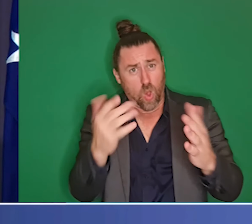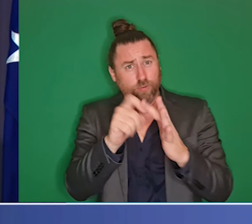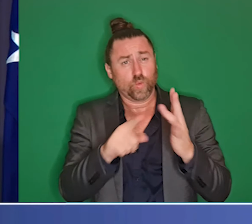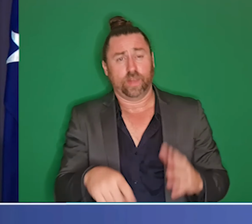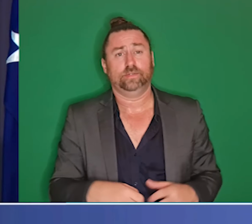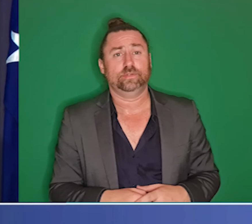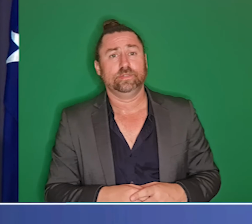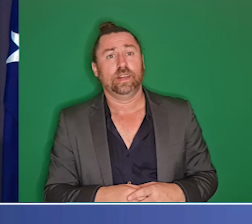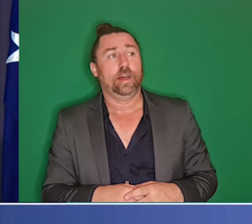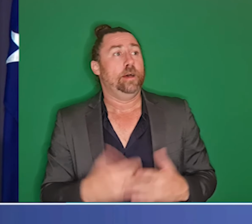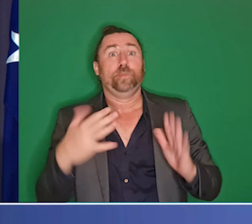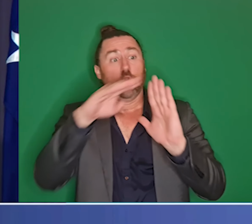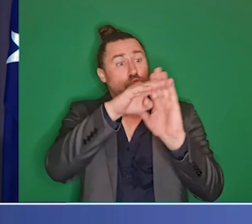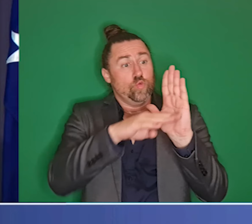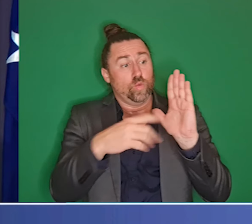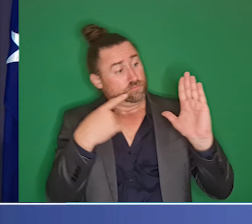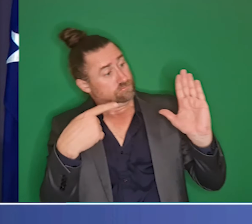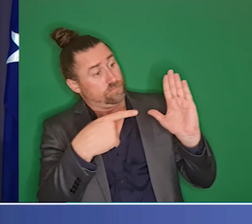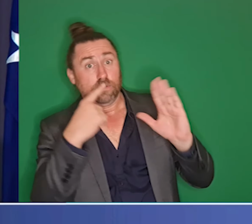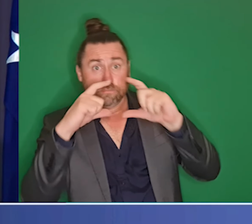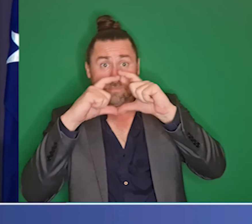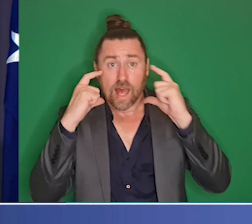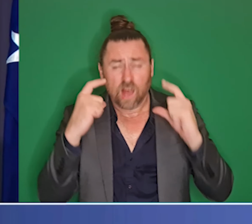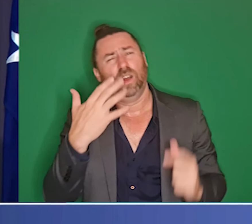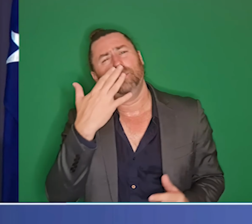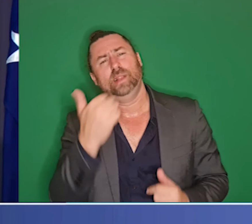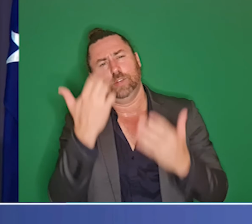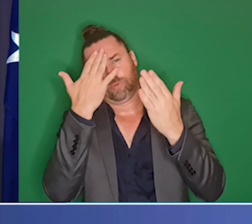Wear a mask when asked. Follow those public health directions - they are still important.